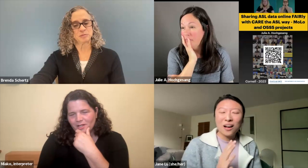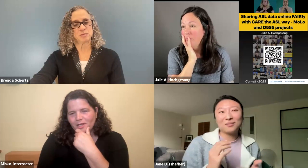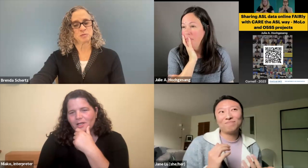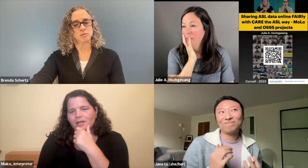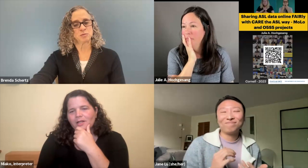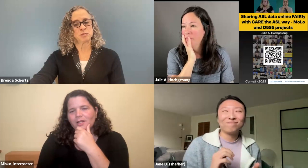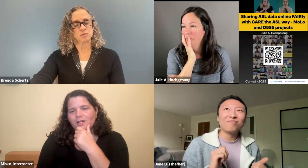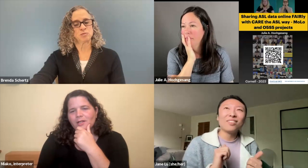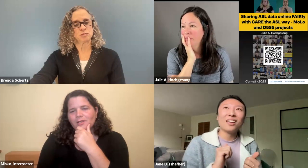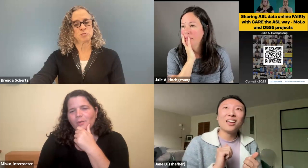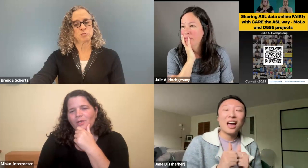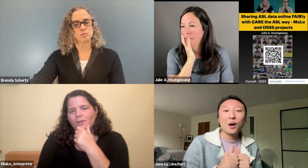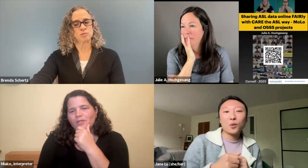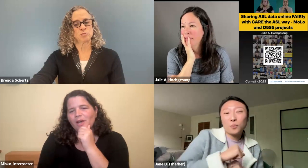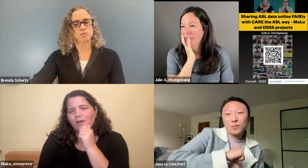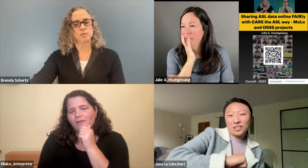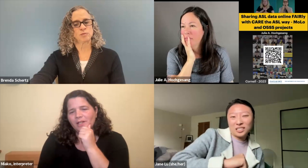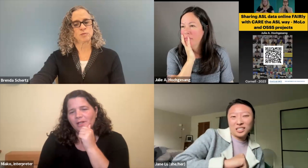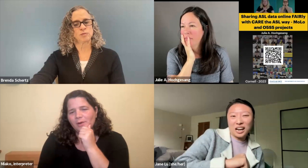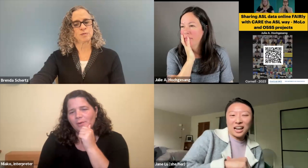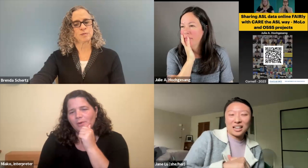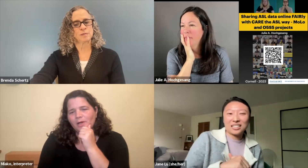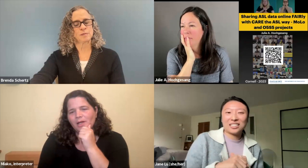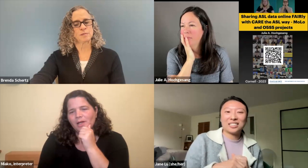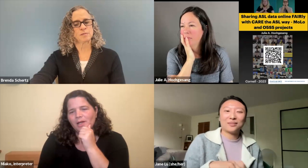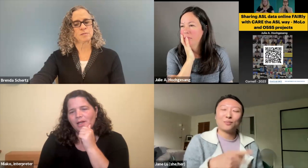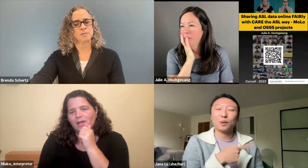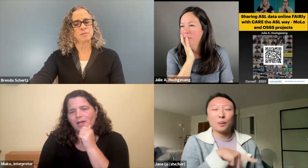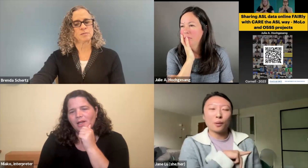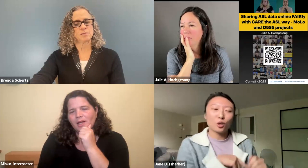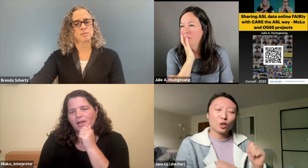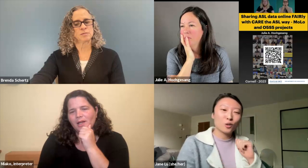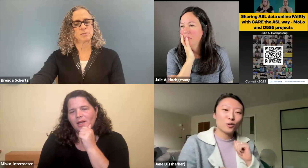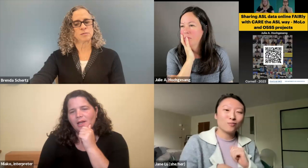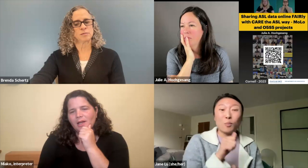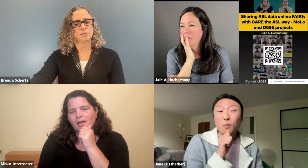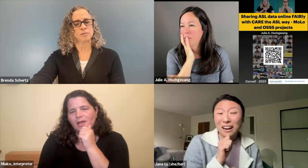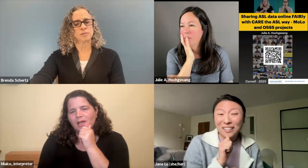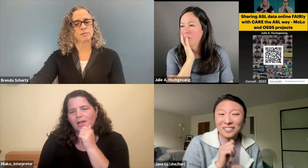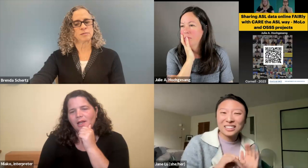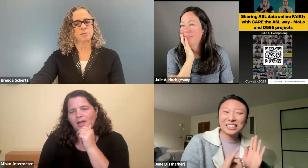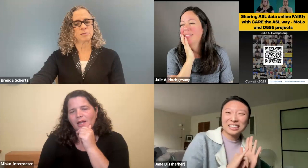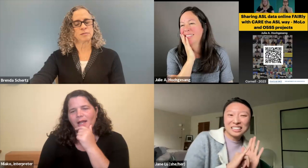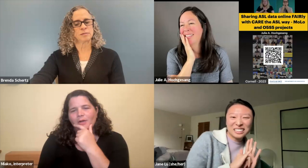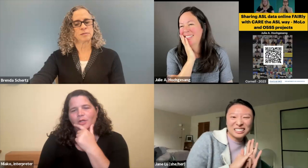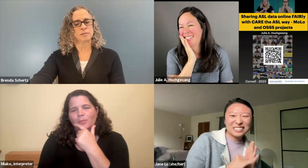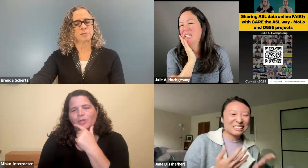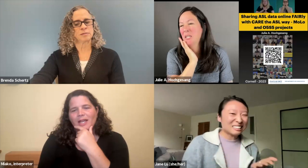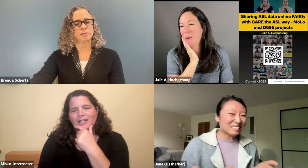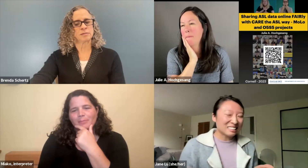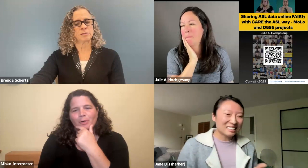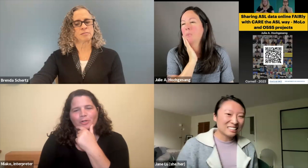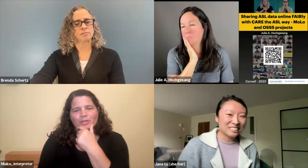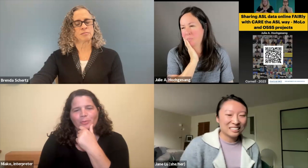ahead so when you share a video how do you protect personal